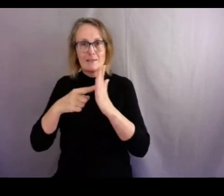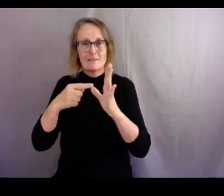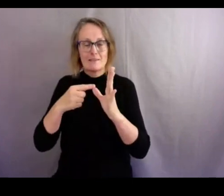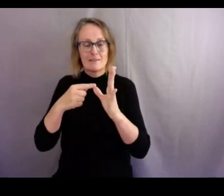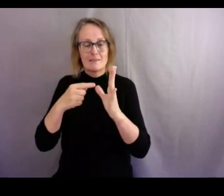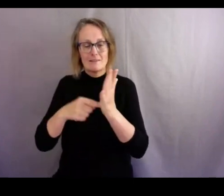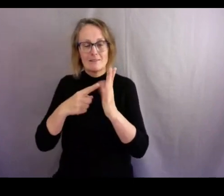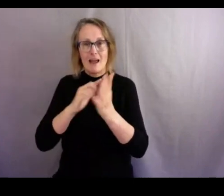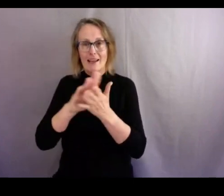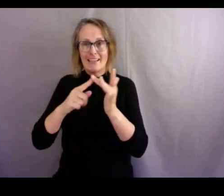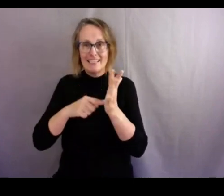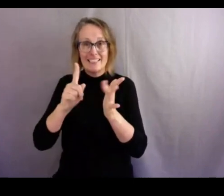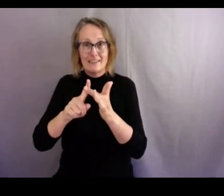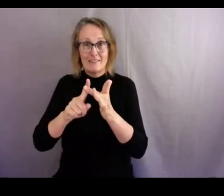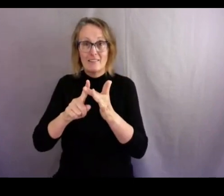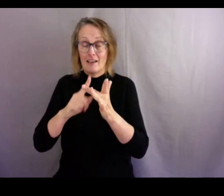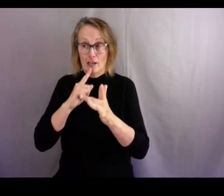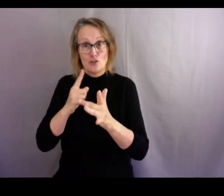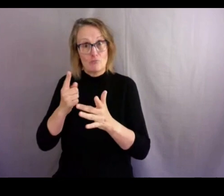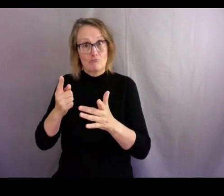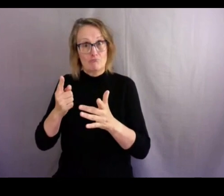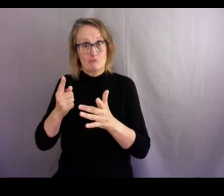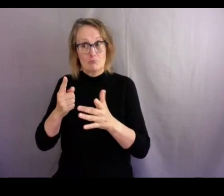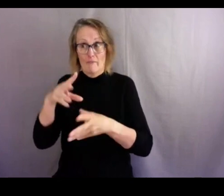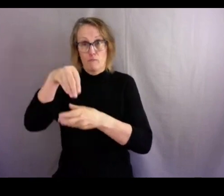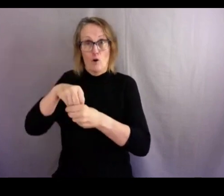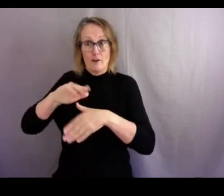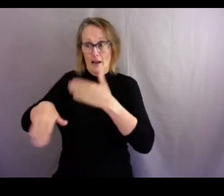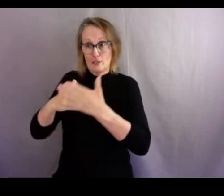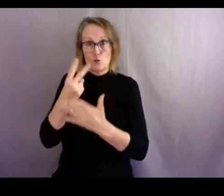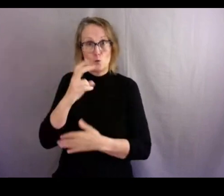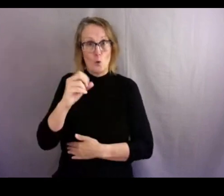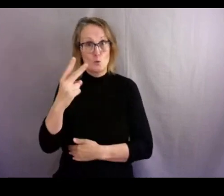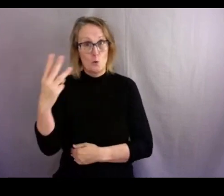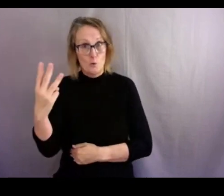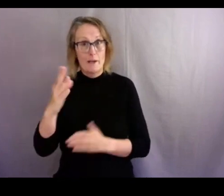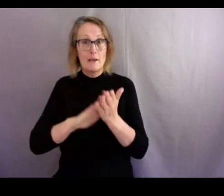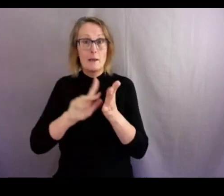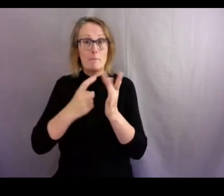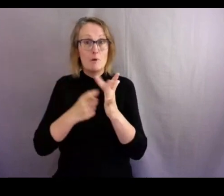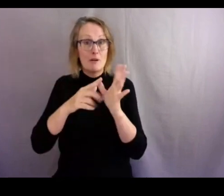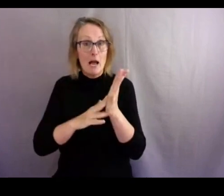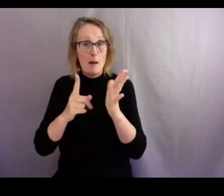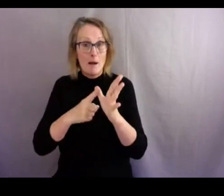a role she held until late 2023. During her tenure, Miriama took charge of renovations to the museum